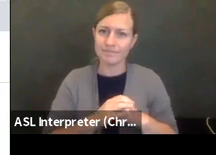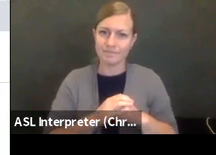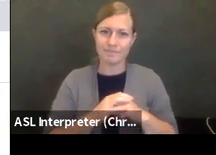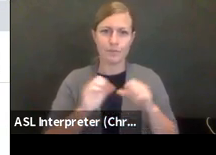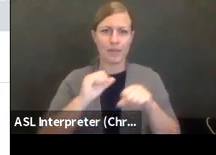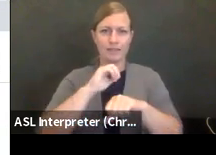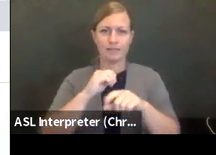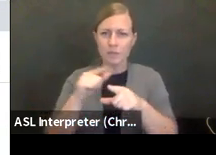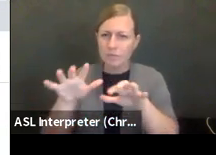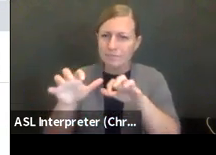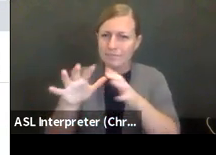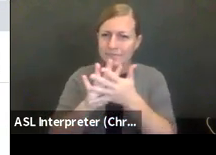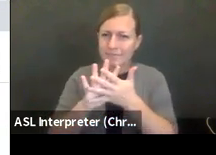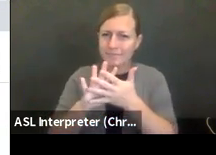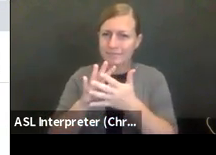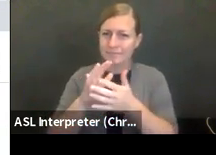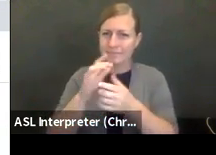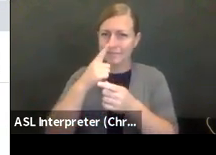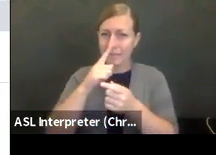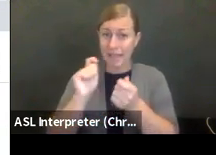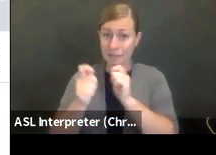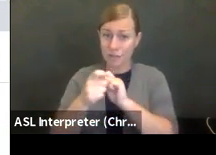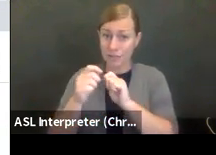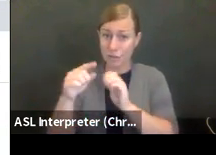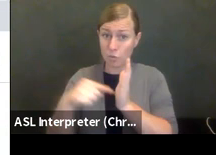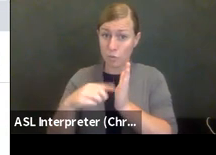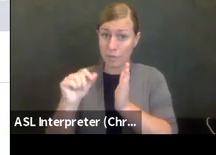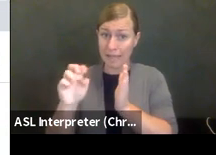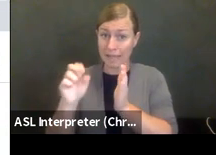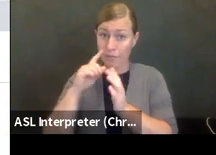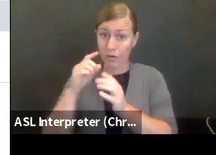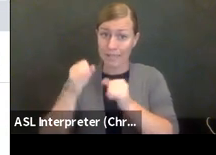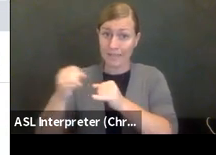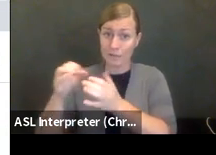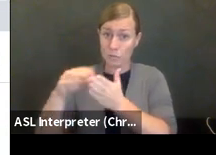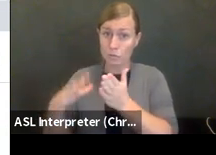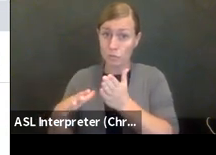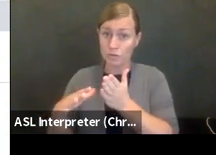ESD 112-- Kristina Wambold: Sorry, you're breaking up. Can I change a due date for an individual student or for an individual section.